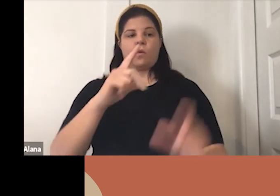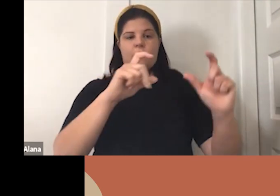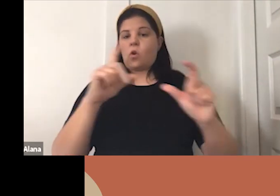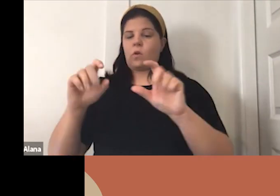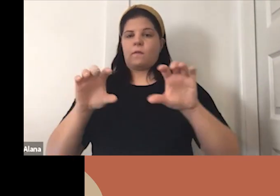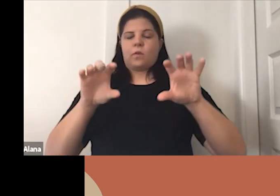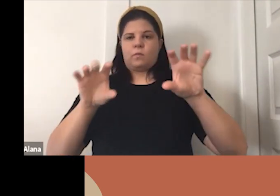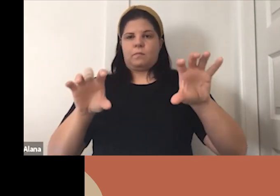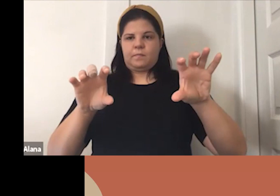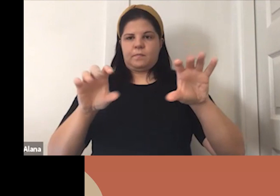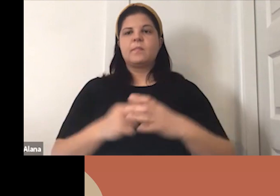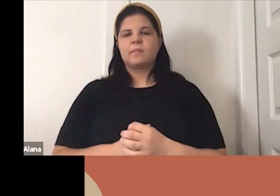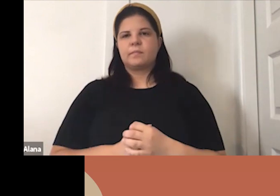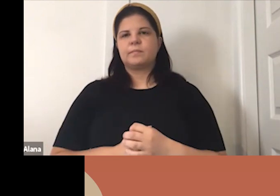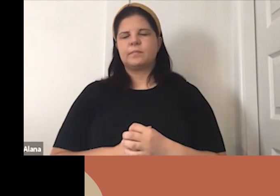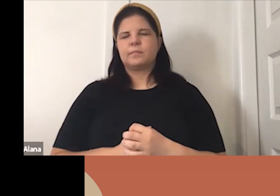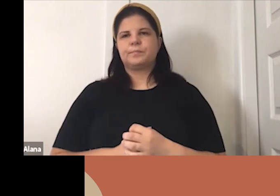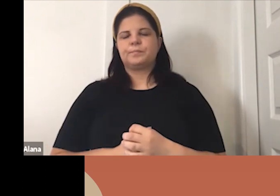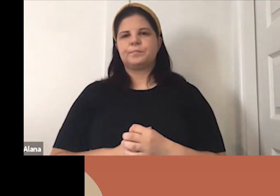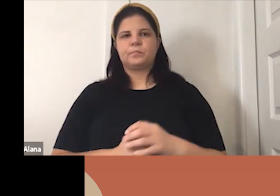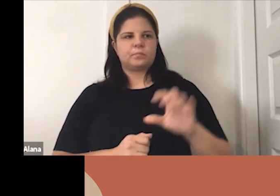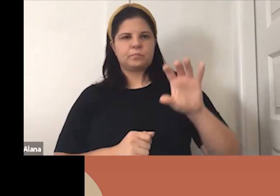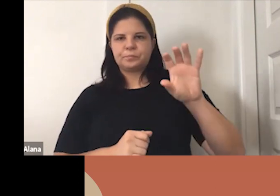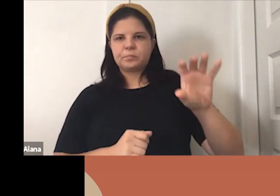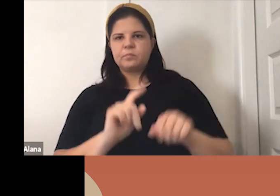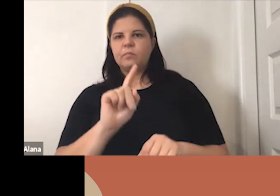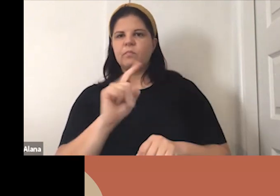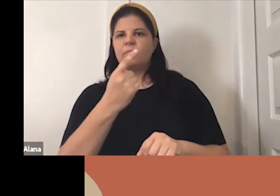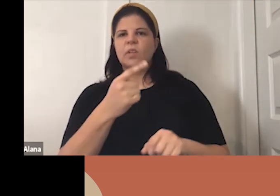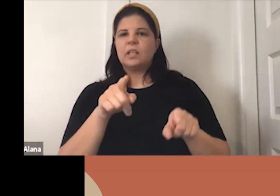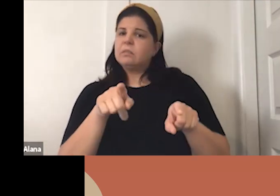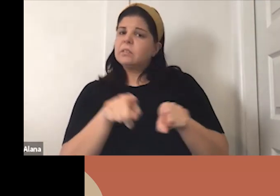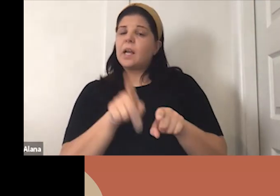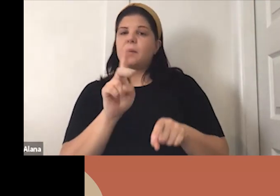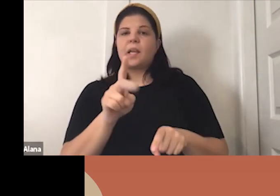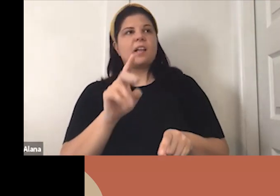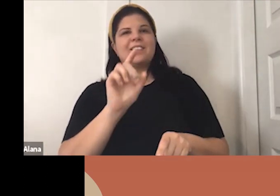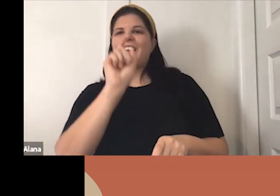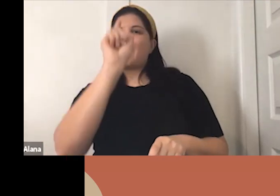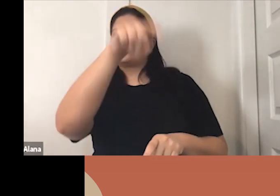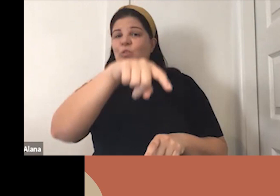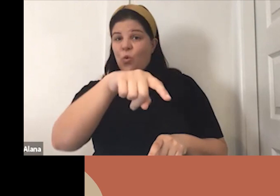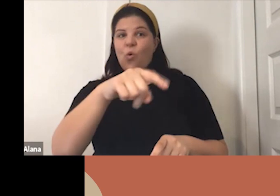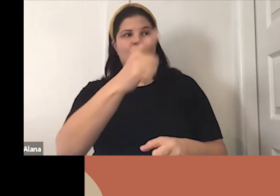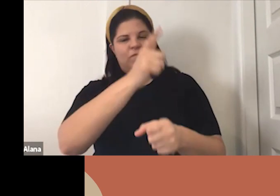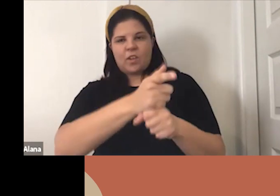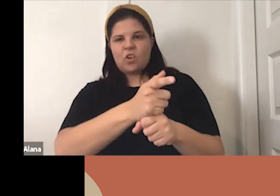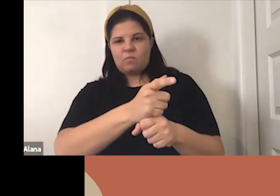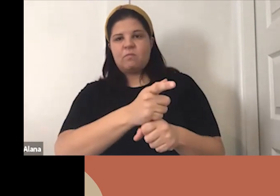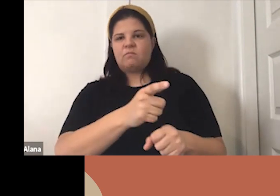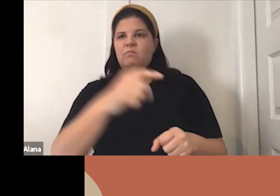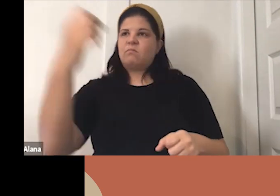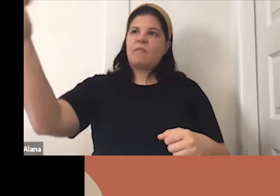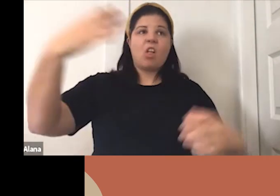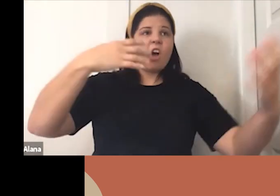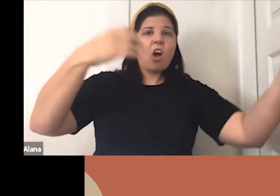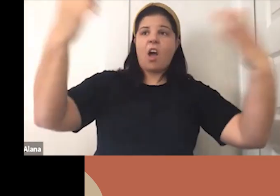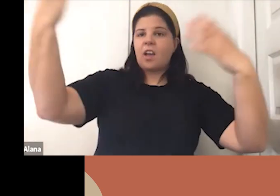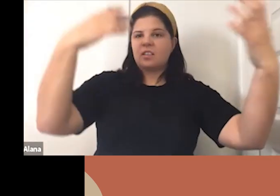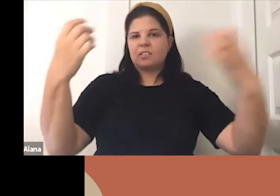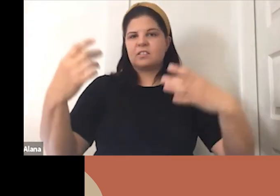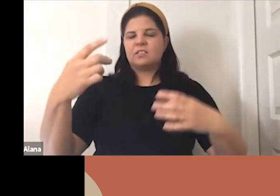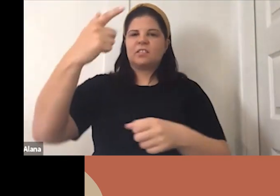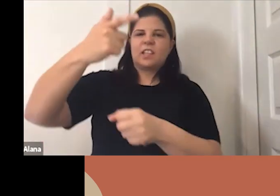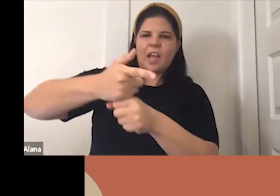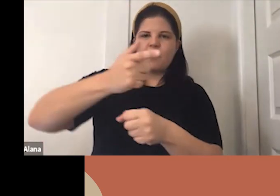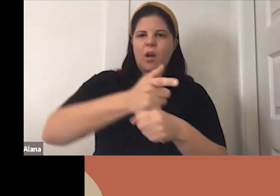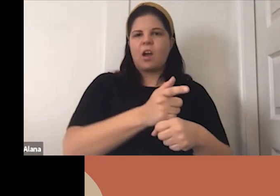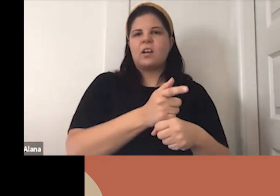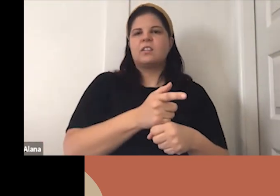The first one, the same outdoor film shoot with lights and cameras in an industrial area